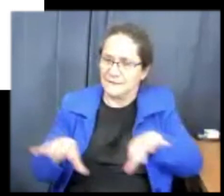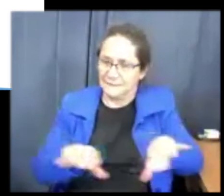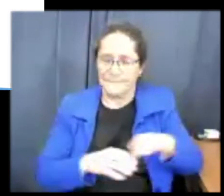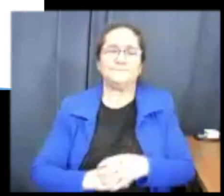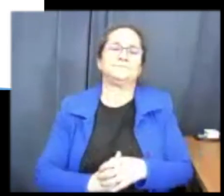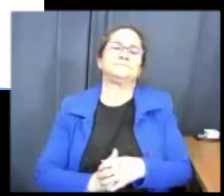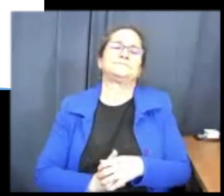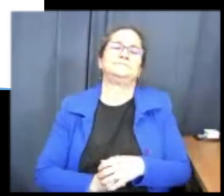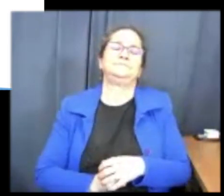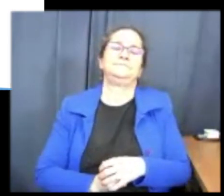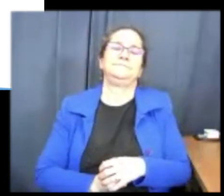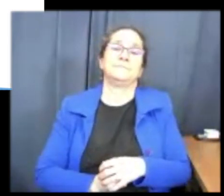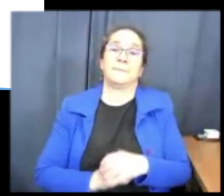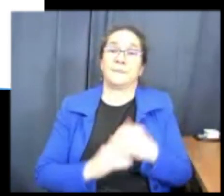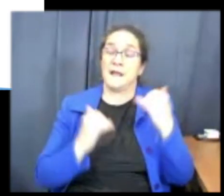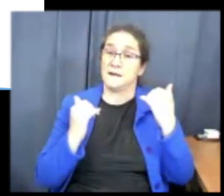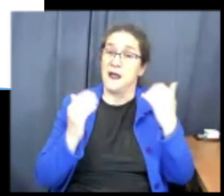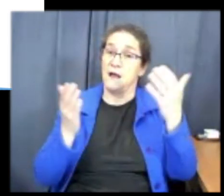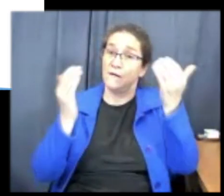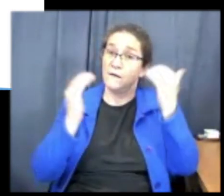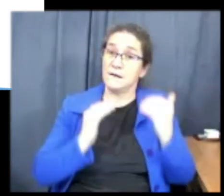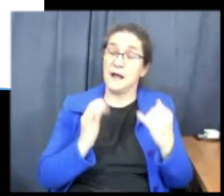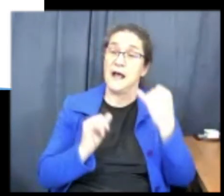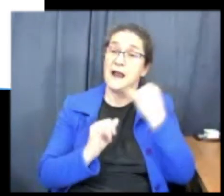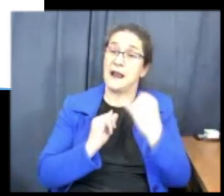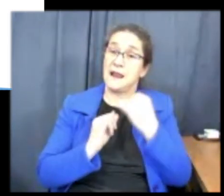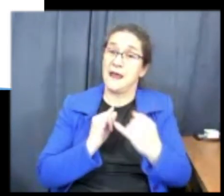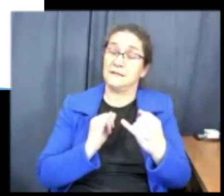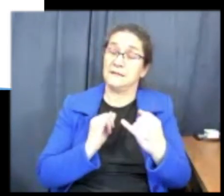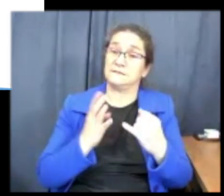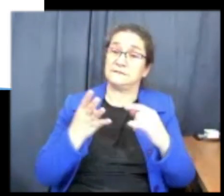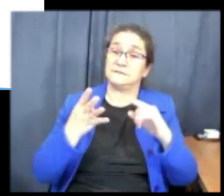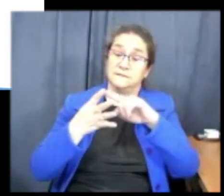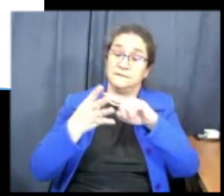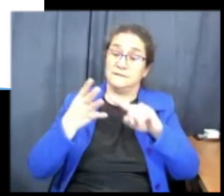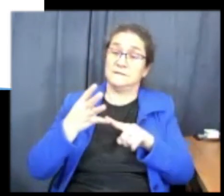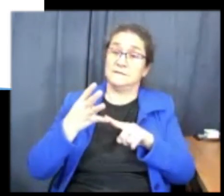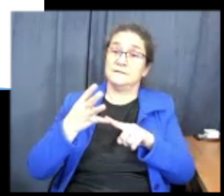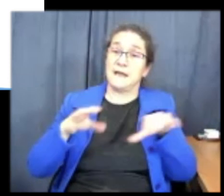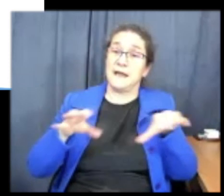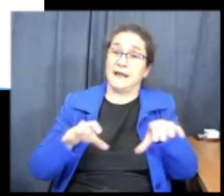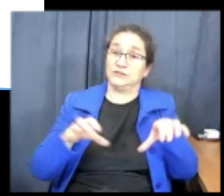So that brings us actually to our last action step, which is the root cause analysis, and we've actually